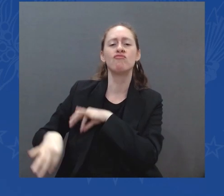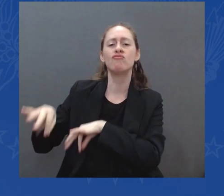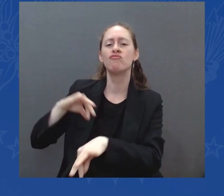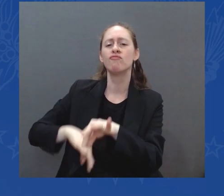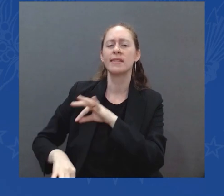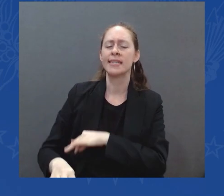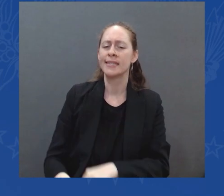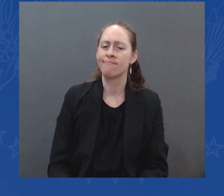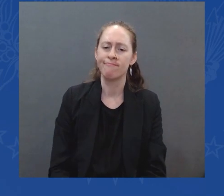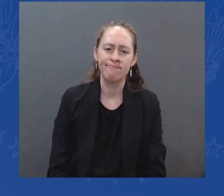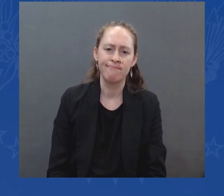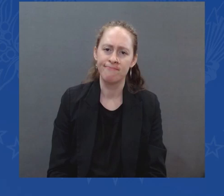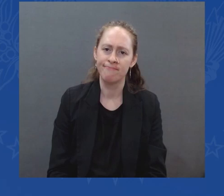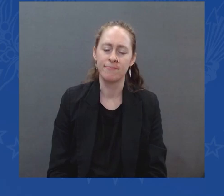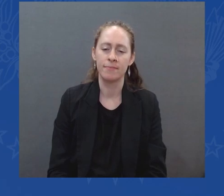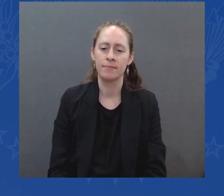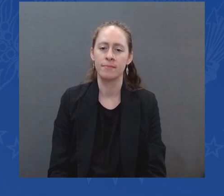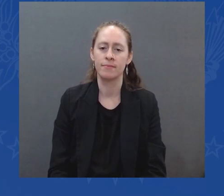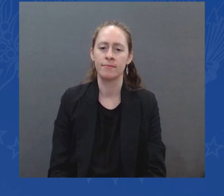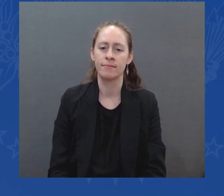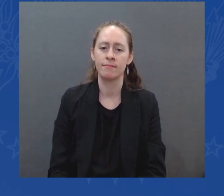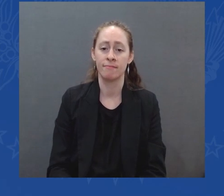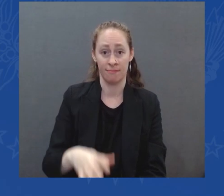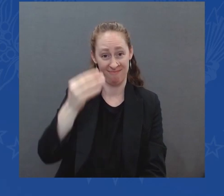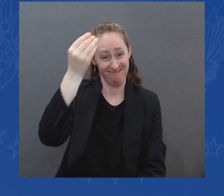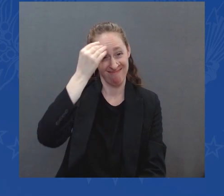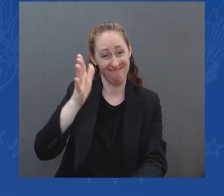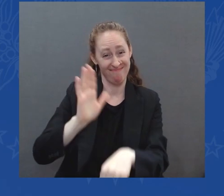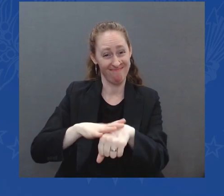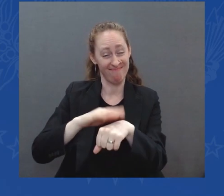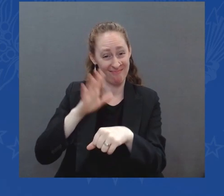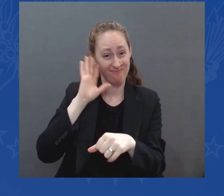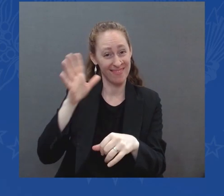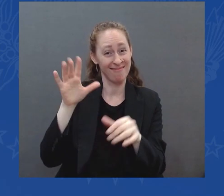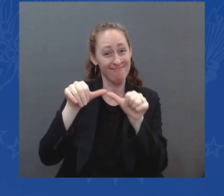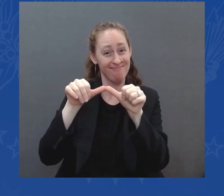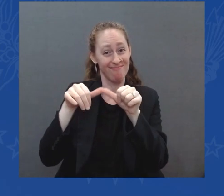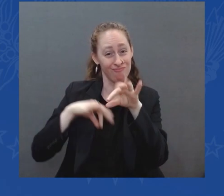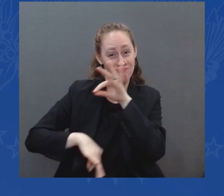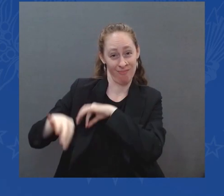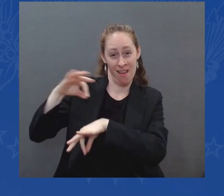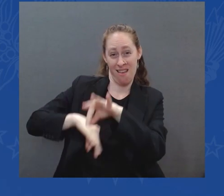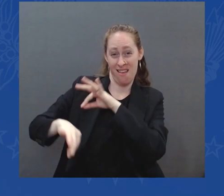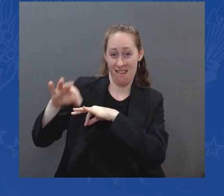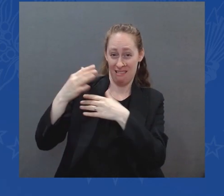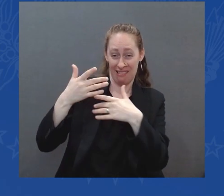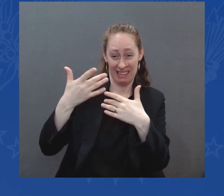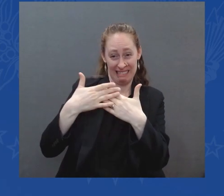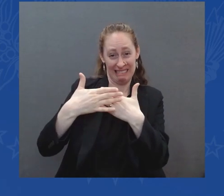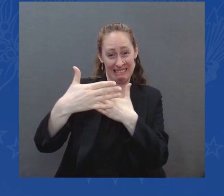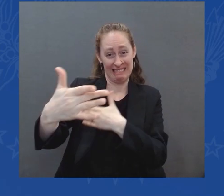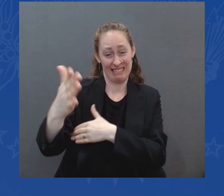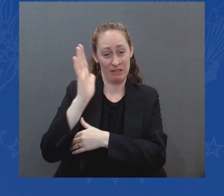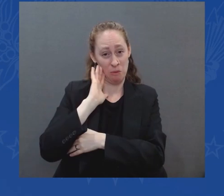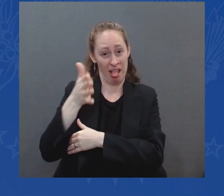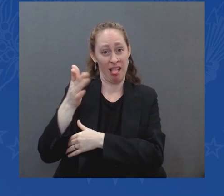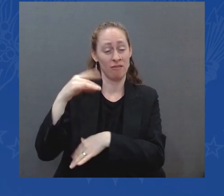This is a time -- not the time to sit on record profits. It's time to step up for the good of your country, the good of the world;